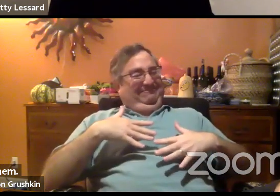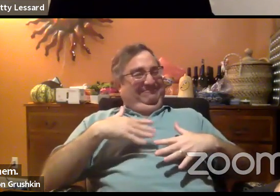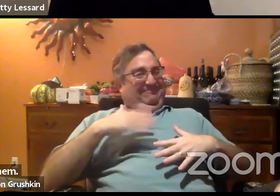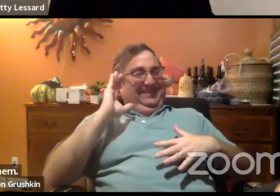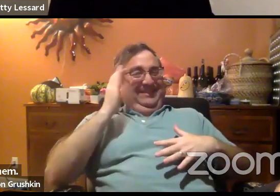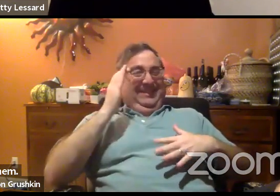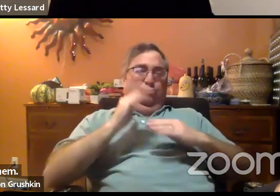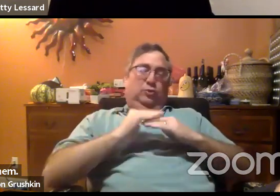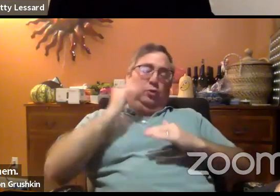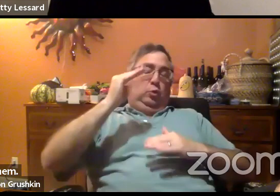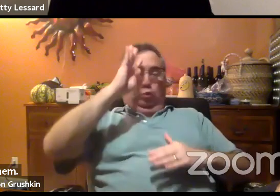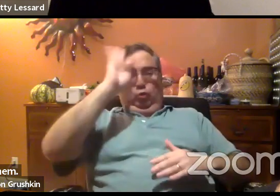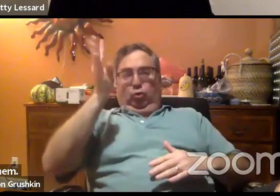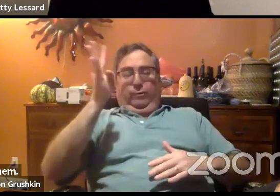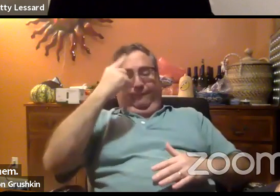It suits them. But for